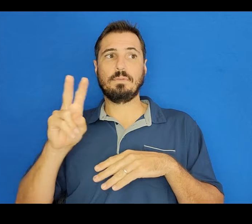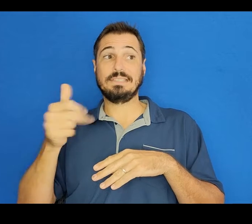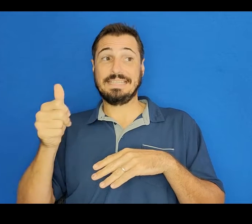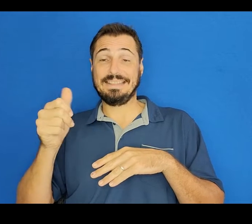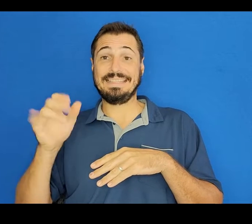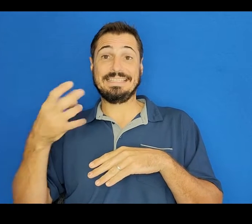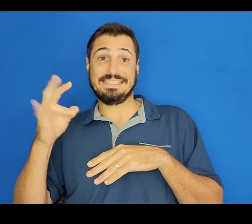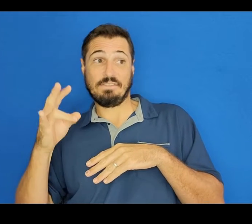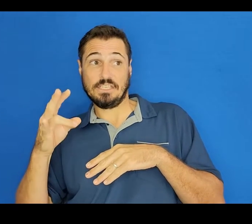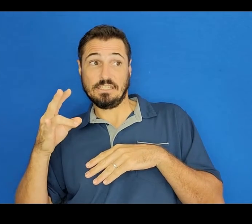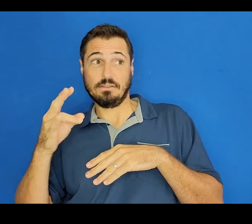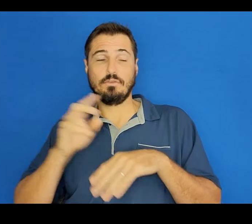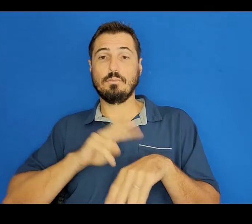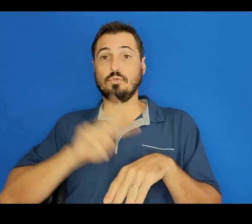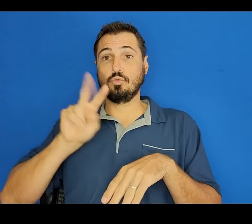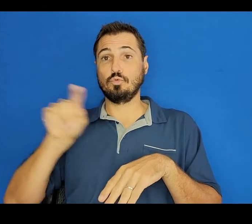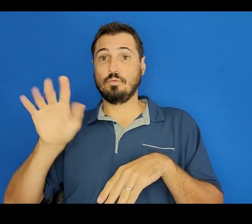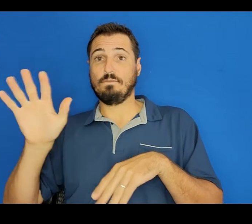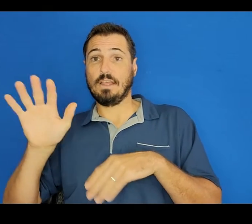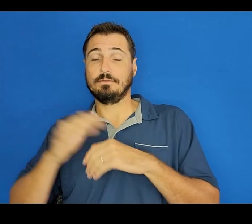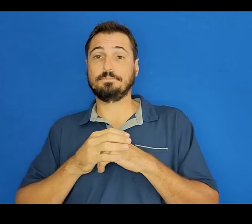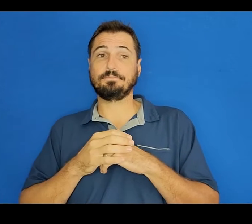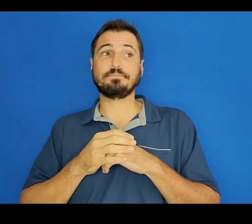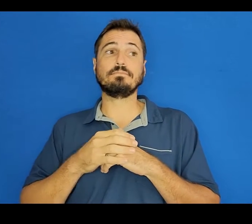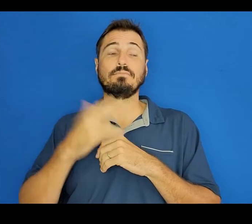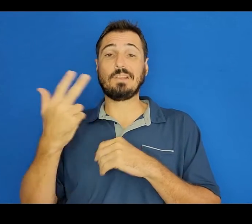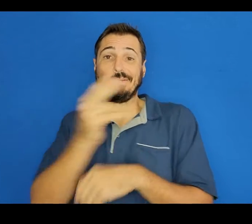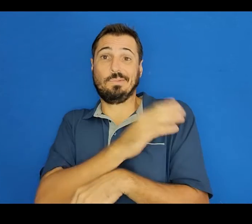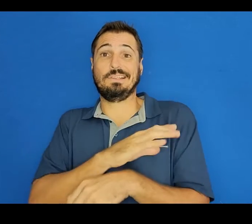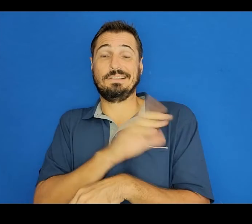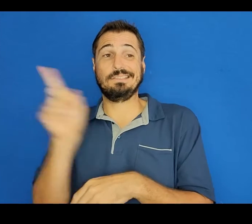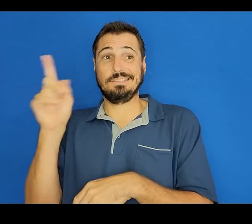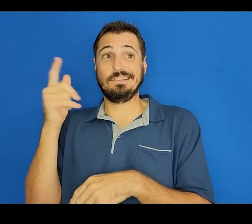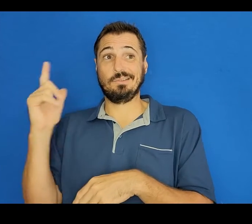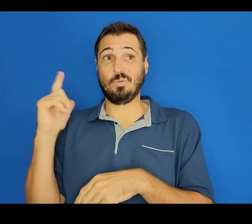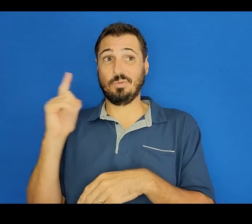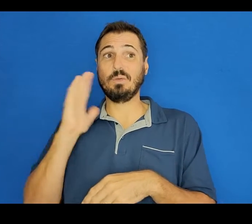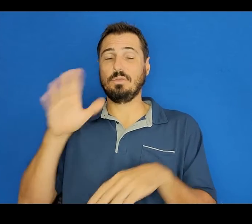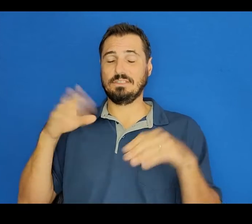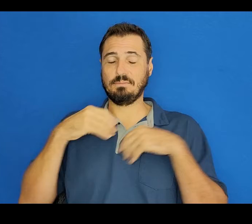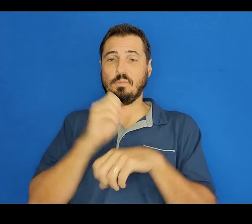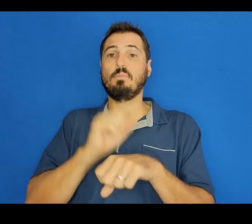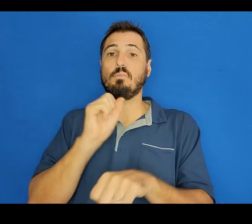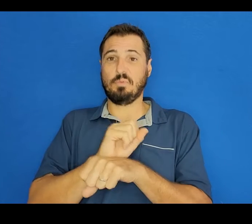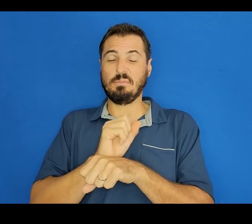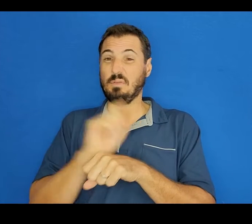Three clinics in Lihue are accepting appointments now. Links are posted at Kauai.gov/vaccine